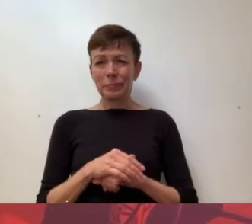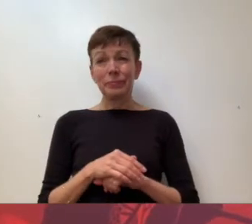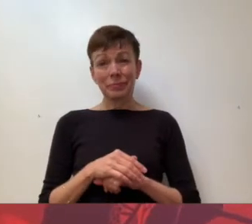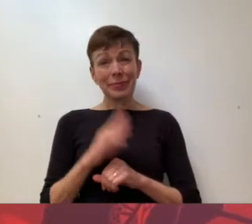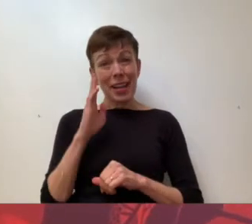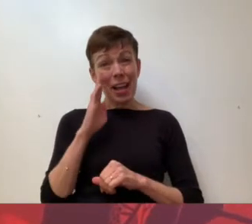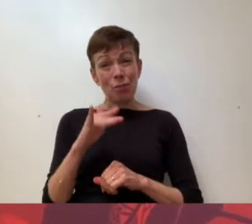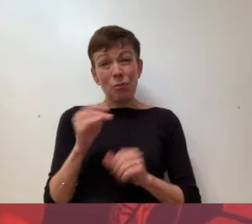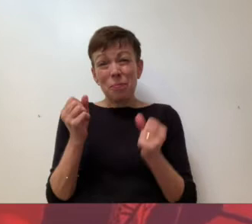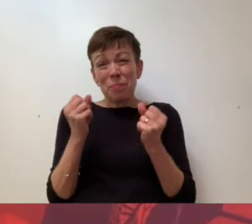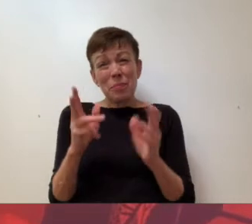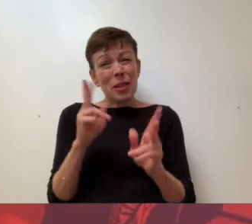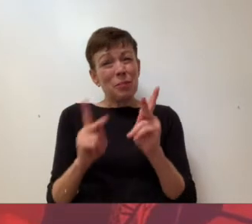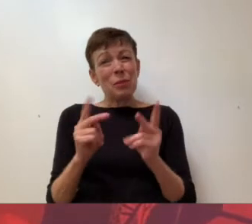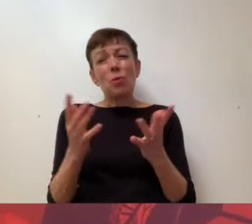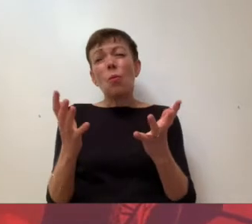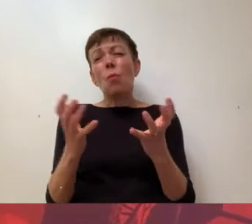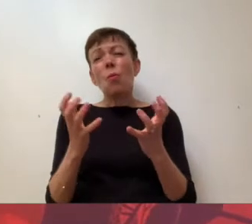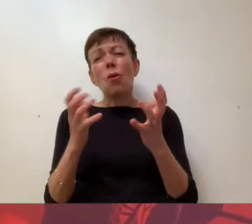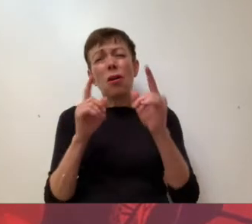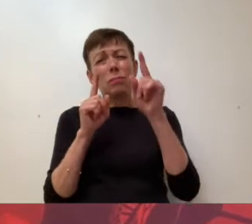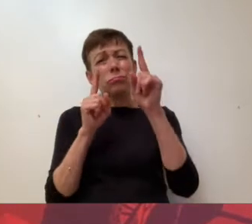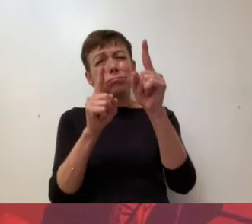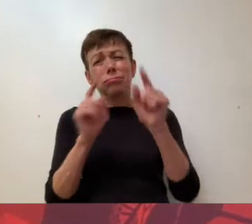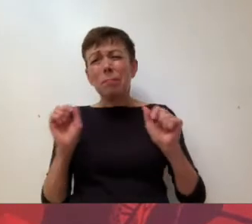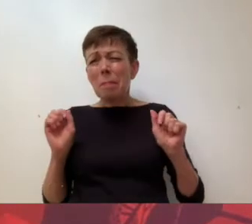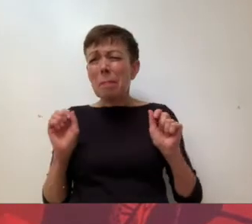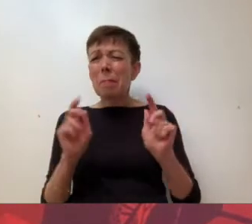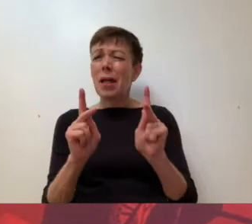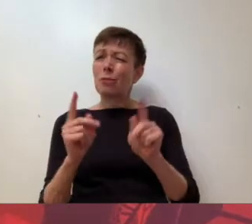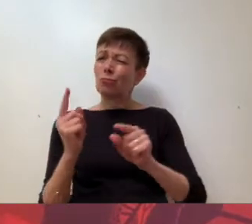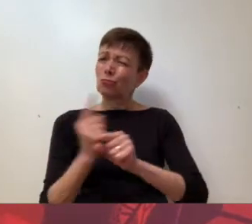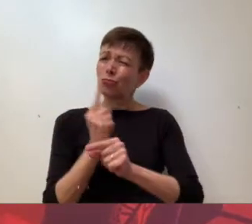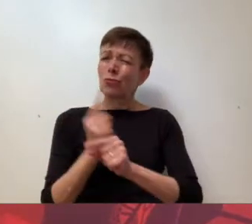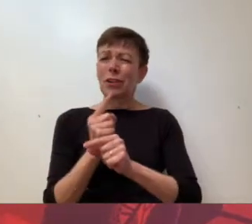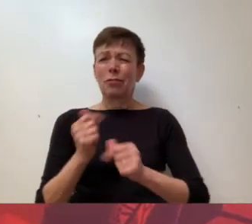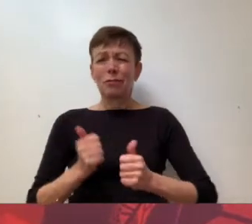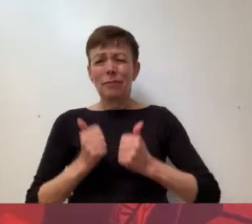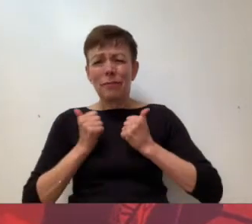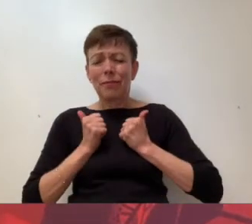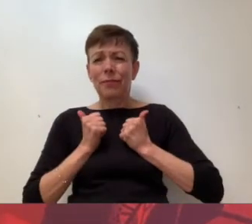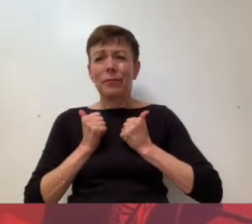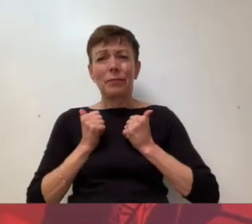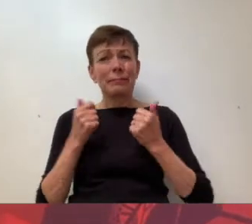amenities and while we know that our community is anxious to get back to regular life as